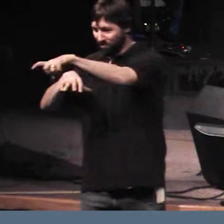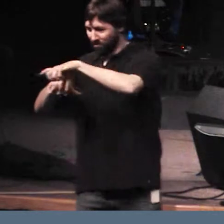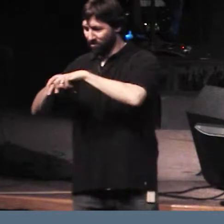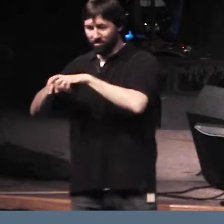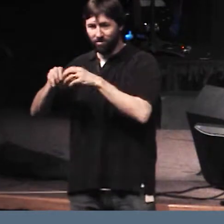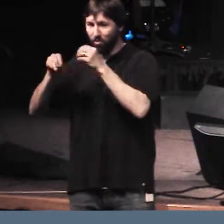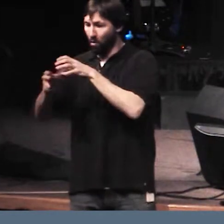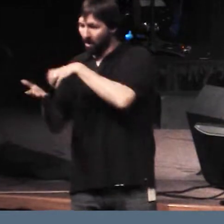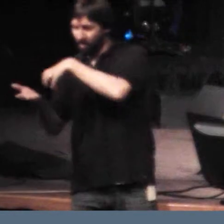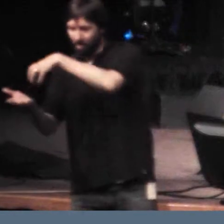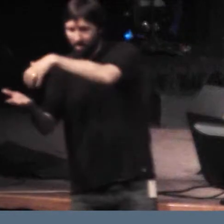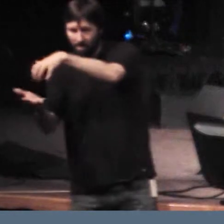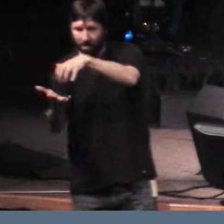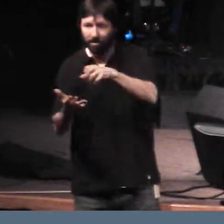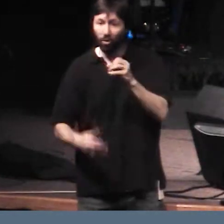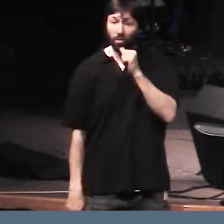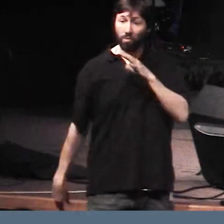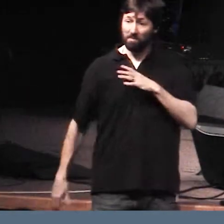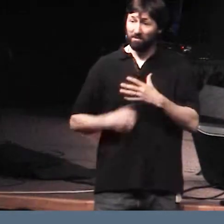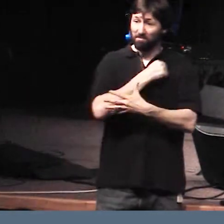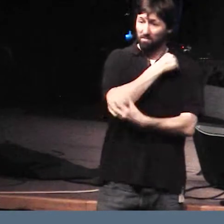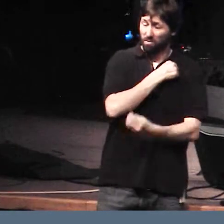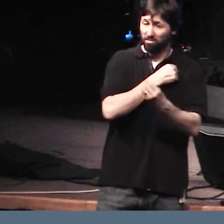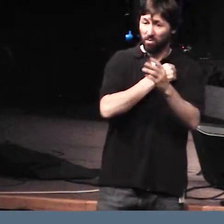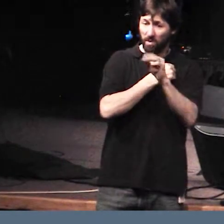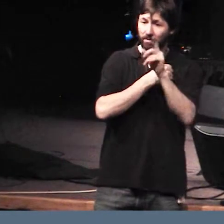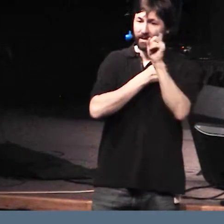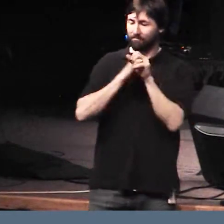actually even the middle of the field of something fell as it was being harvested